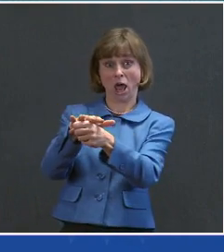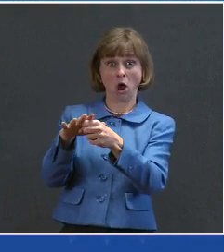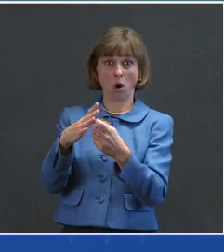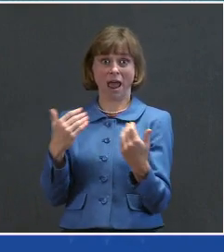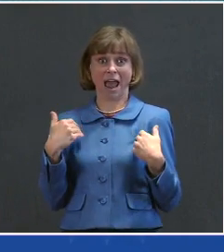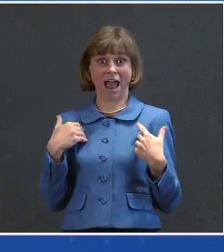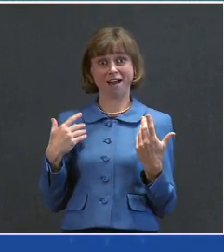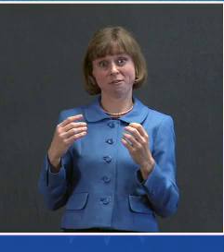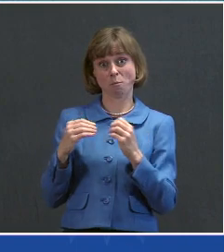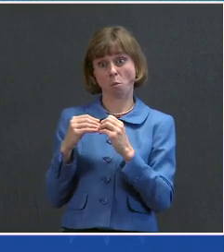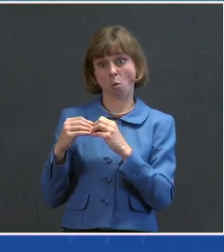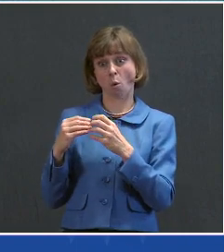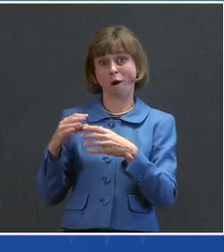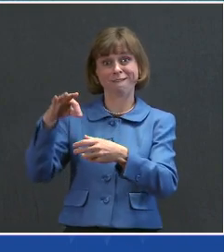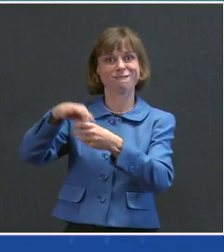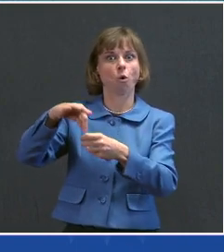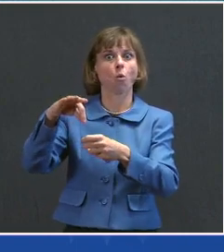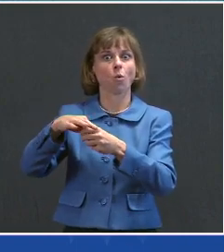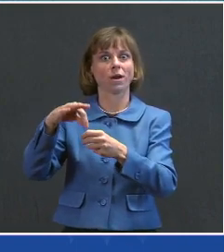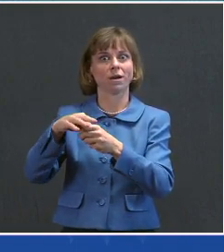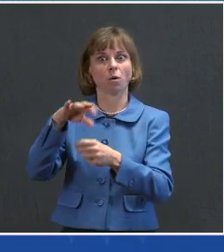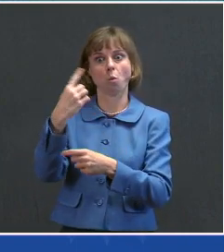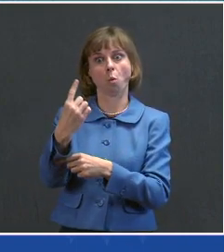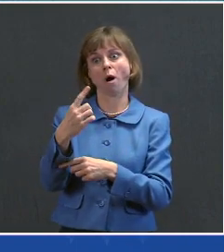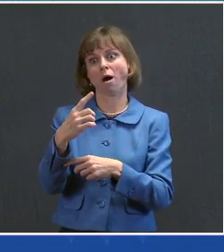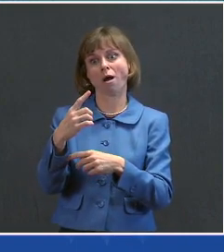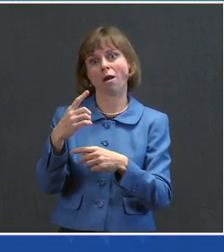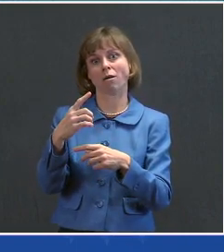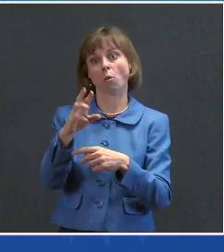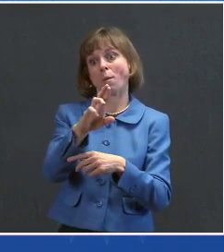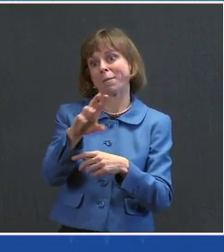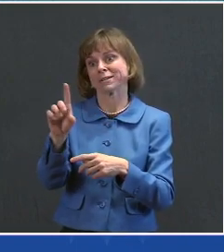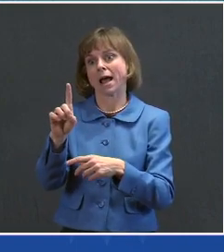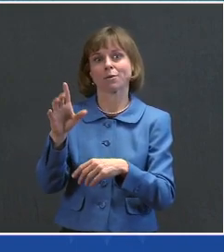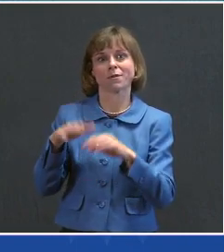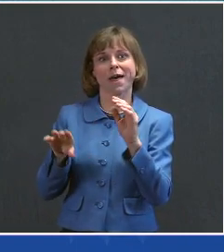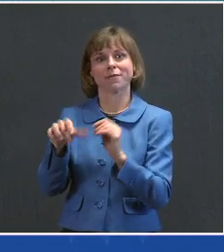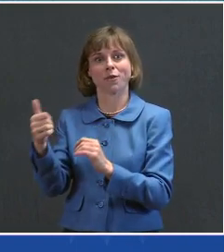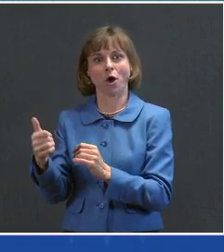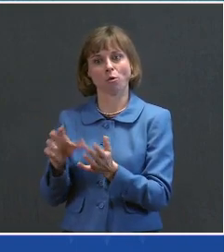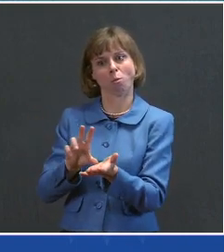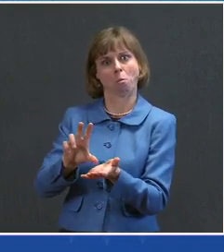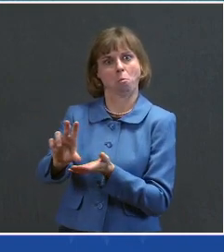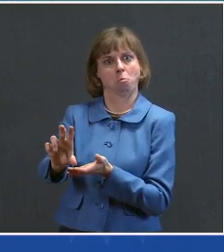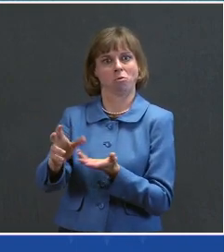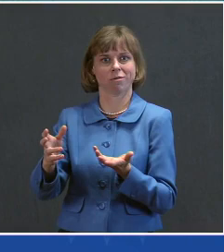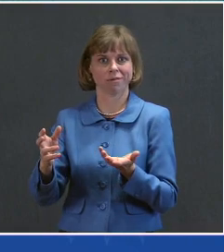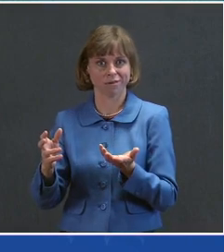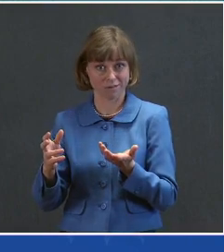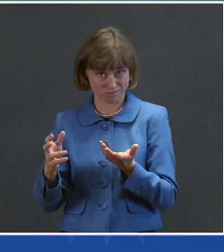in terms of the allocation of the vaccines and the location of sites -- is there anything that the federal government